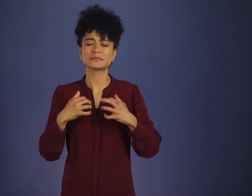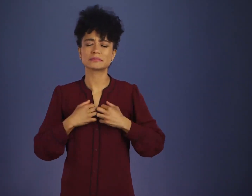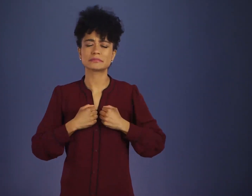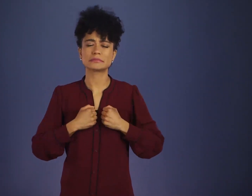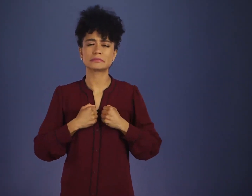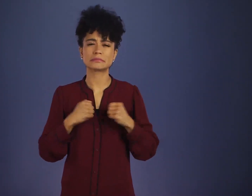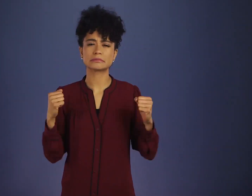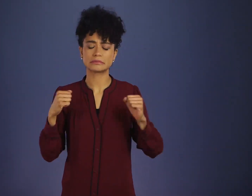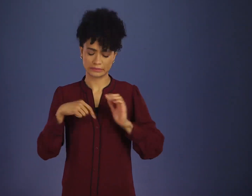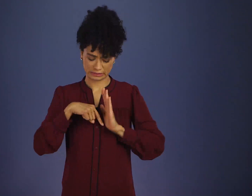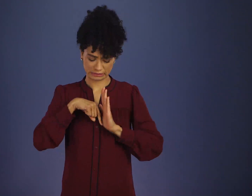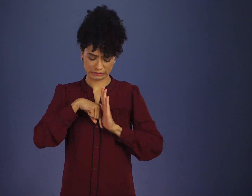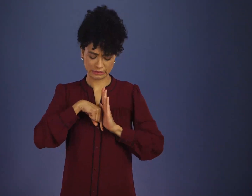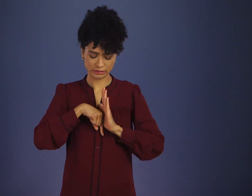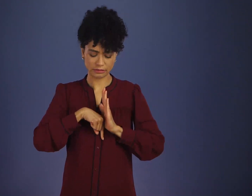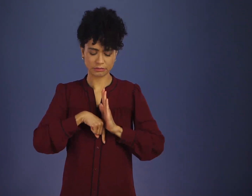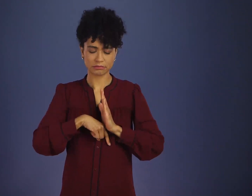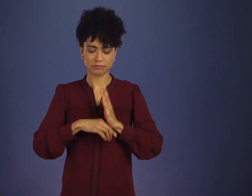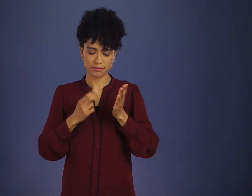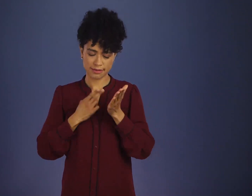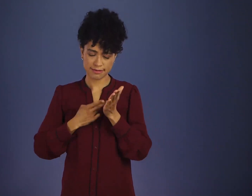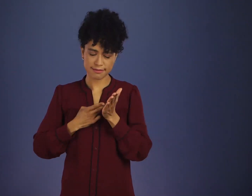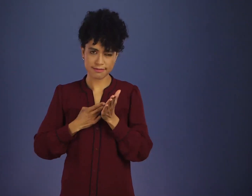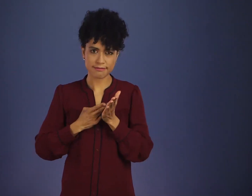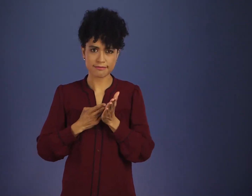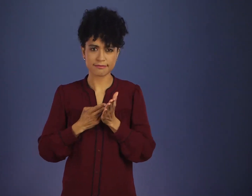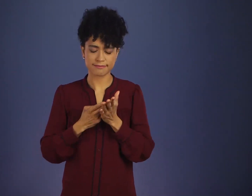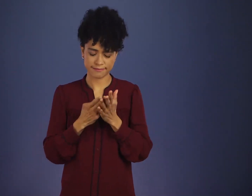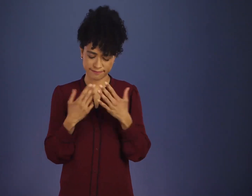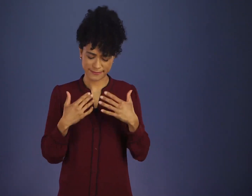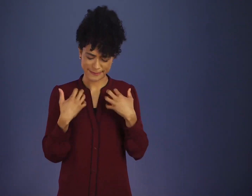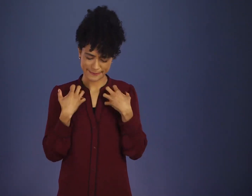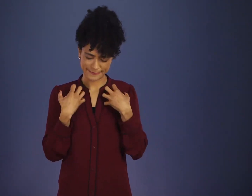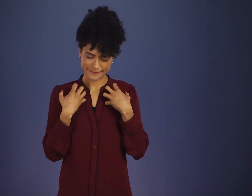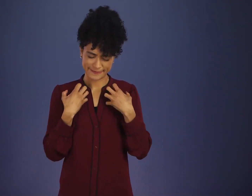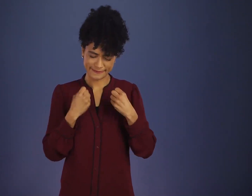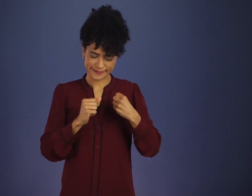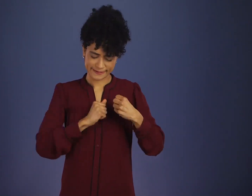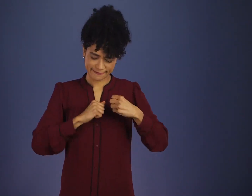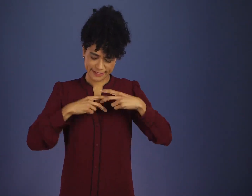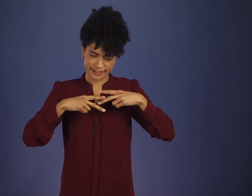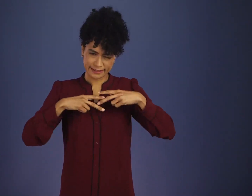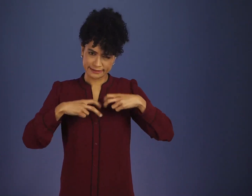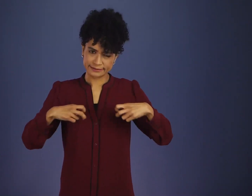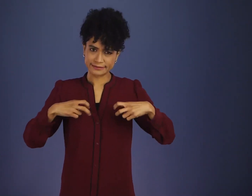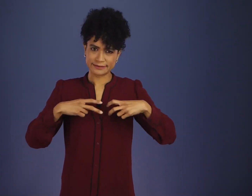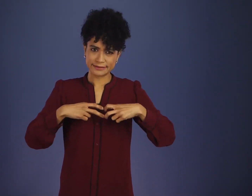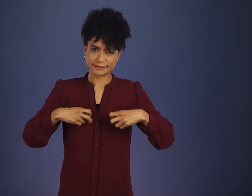Without a searching and fearless moral inventory, most of us have found that the faith